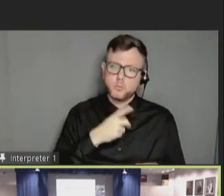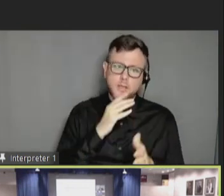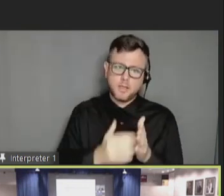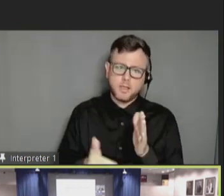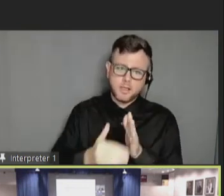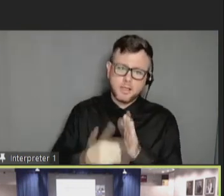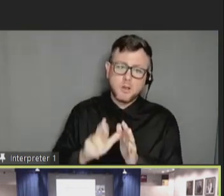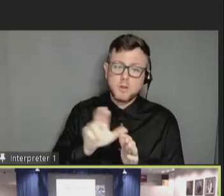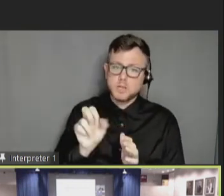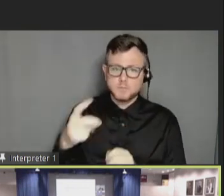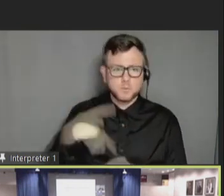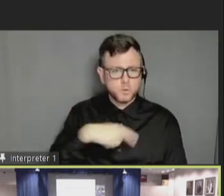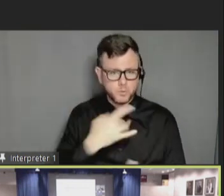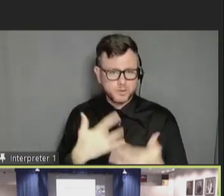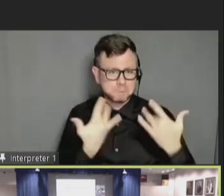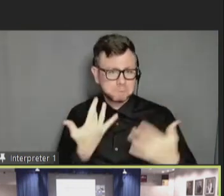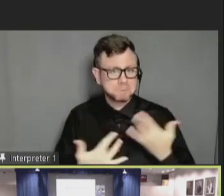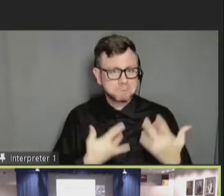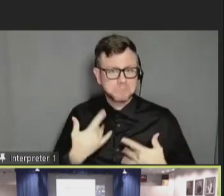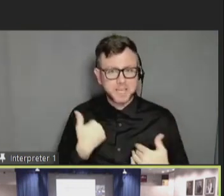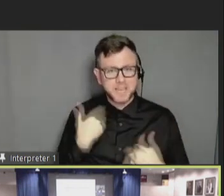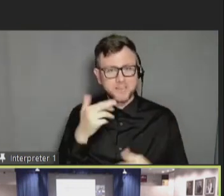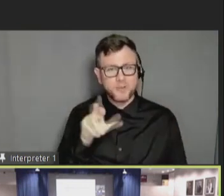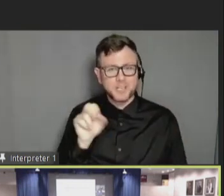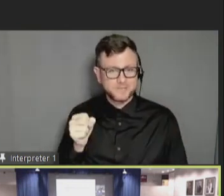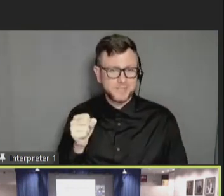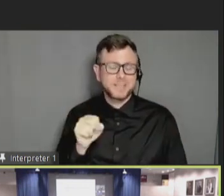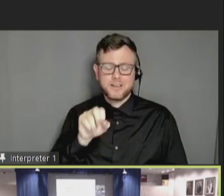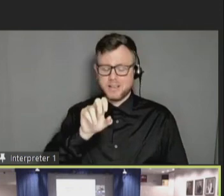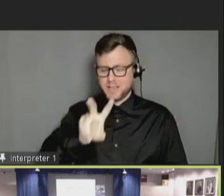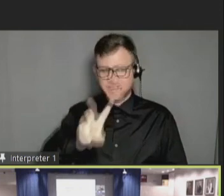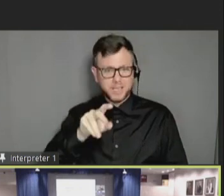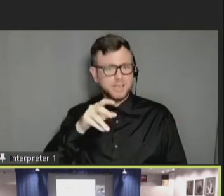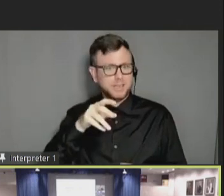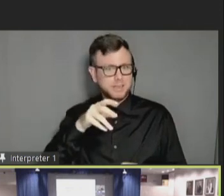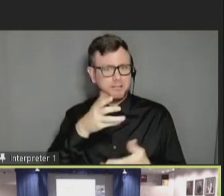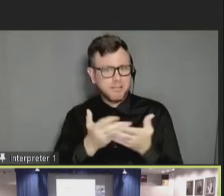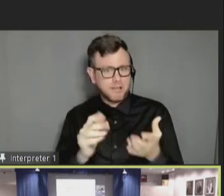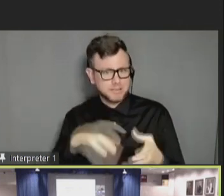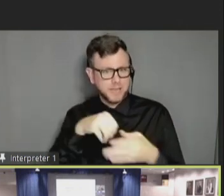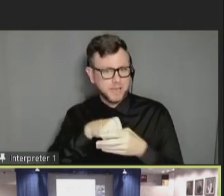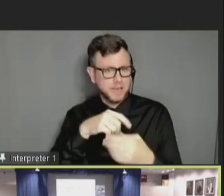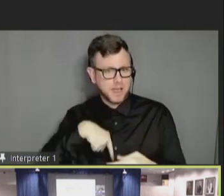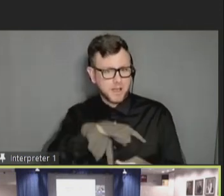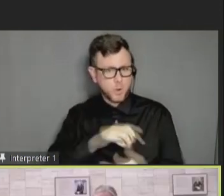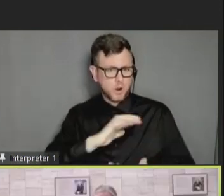we are also very excited to have RSV products in the arsenal. One of the things I just wanted